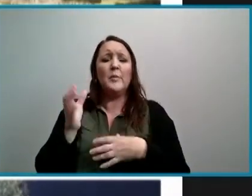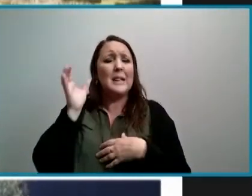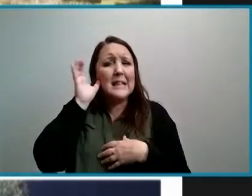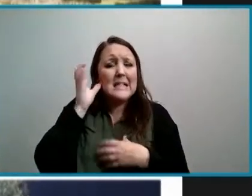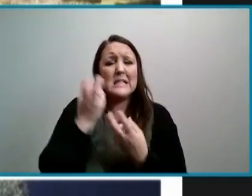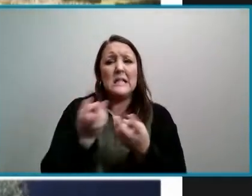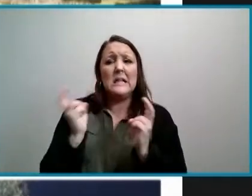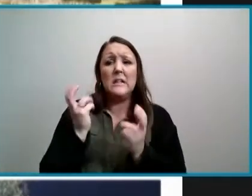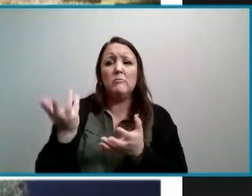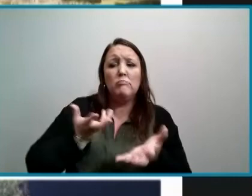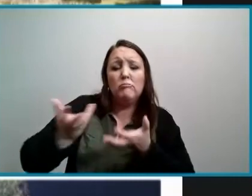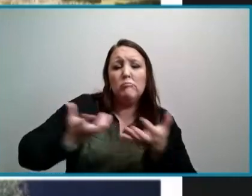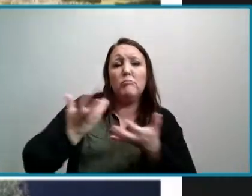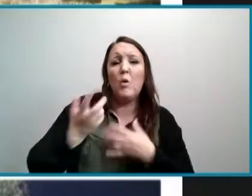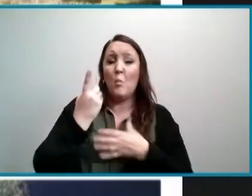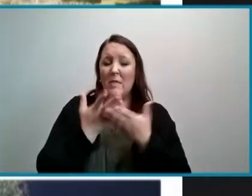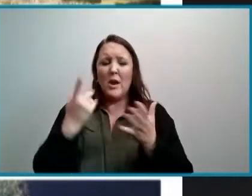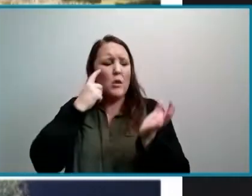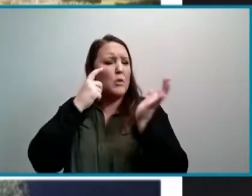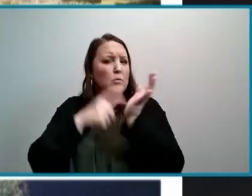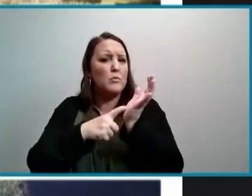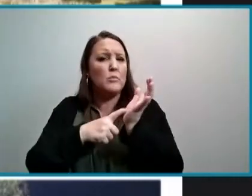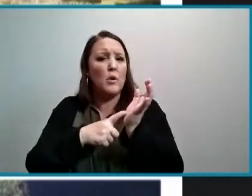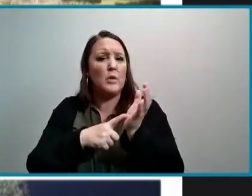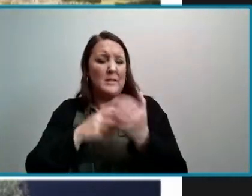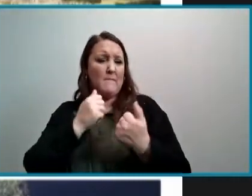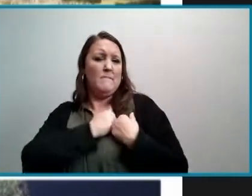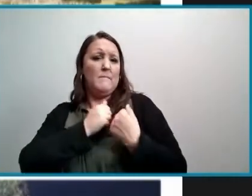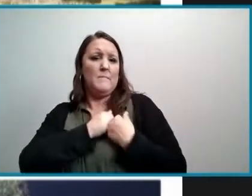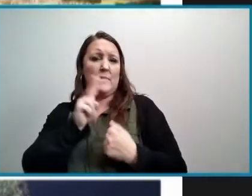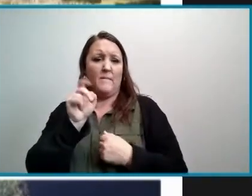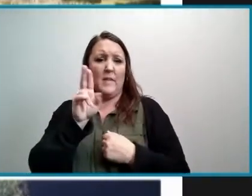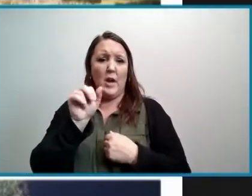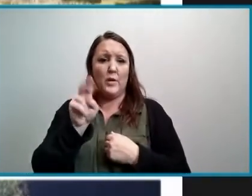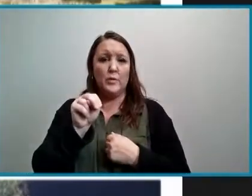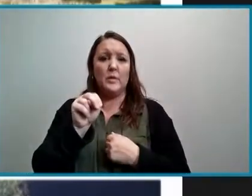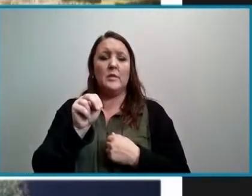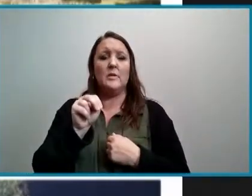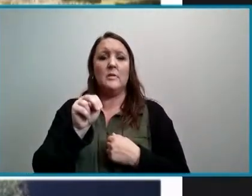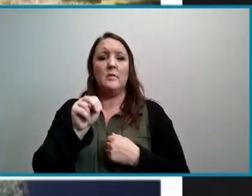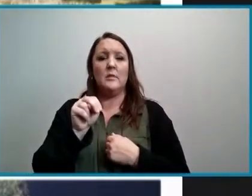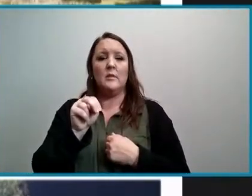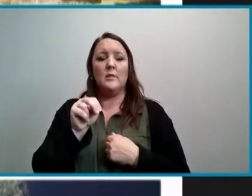one thing I notice is that veterans resonate well with veterans. So when they tell the stories,